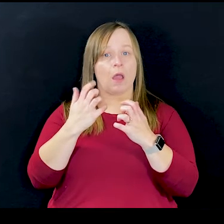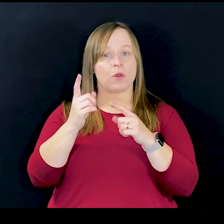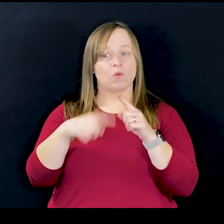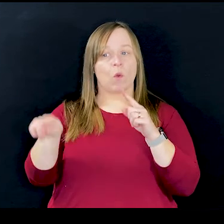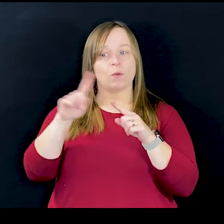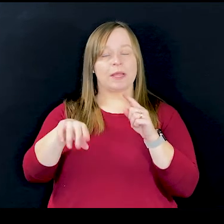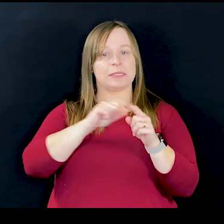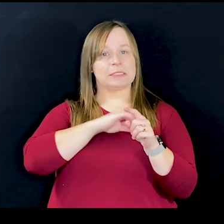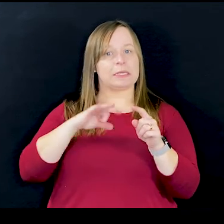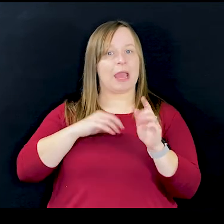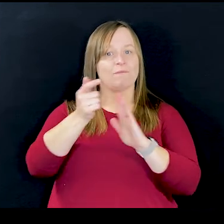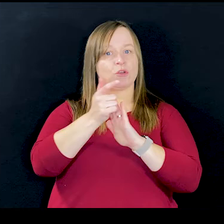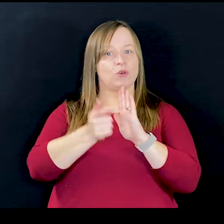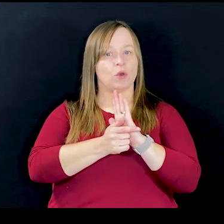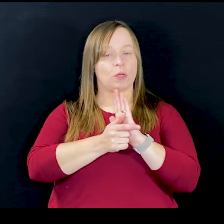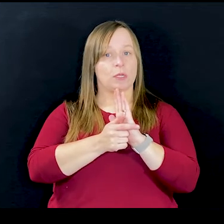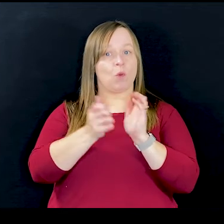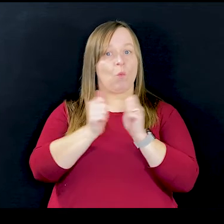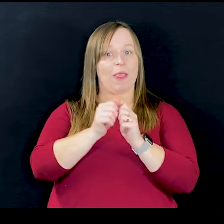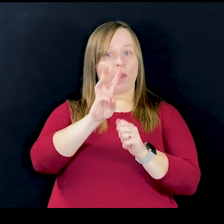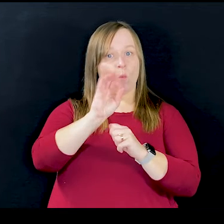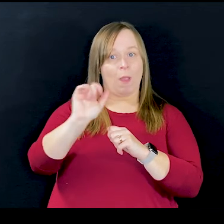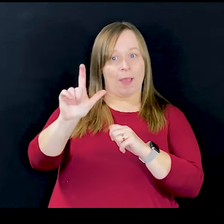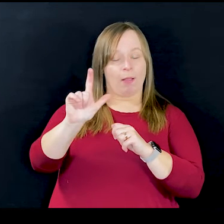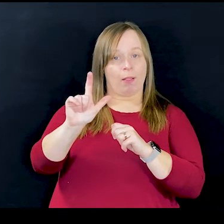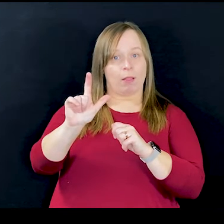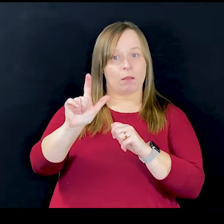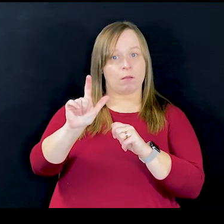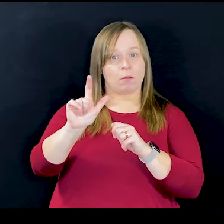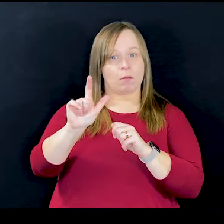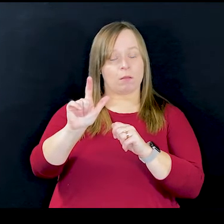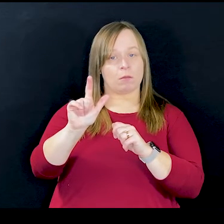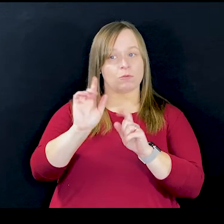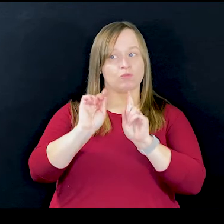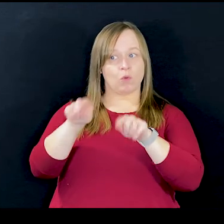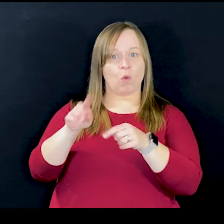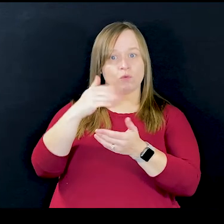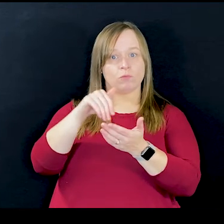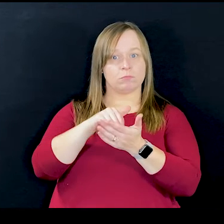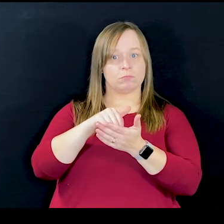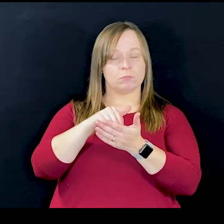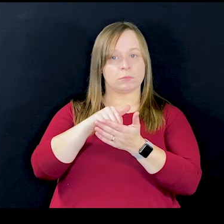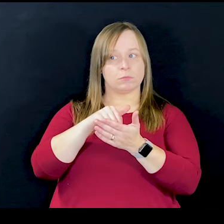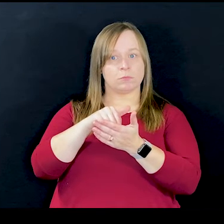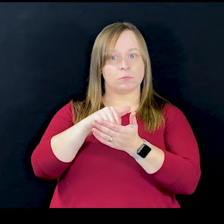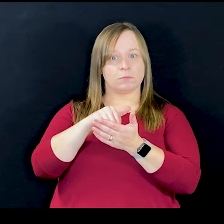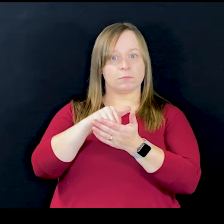I want to rotate a staff attorney with Will to attend the clinic's.